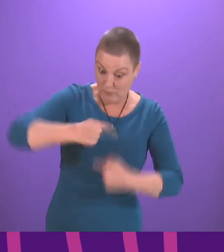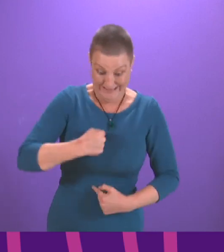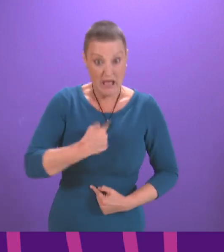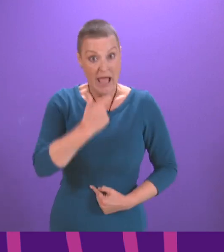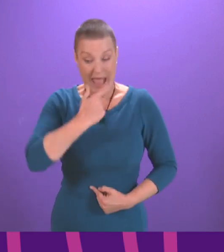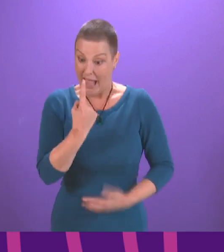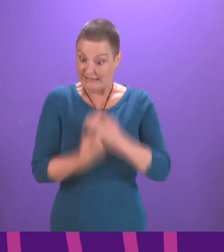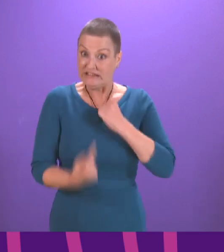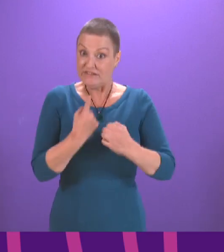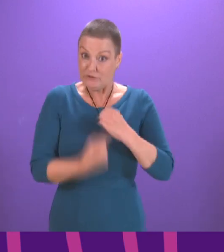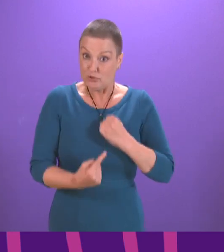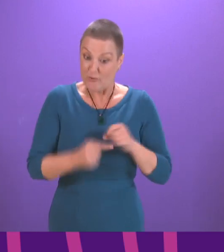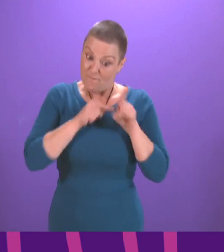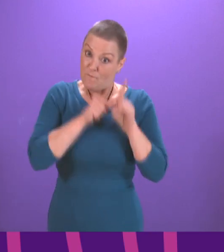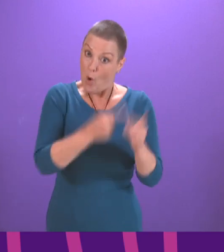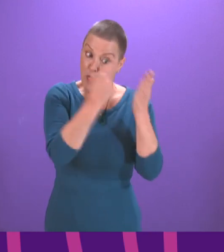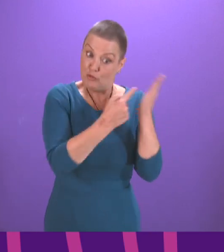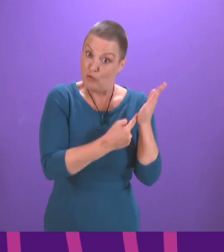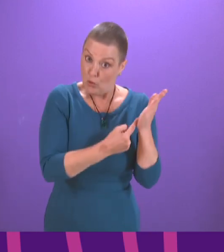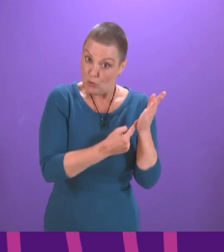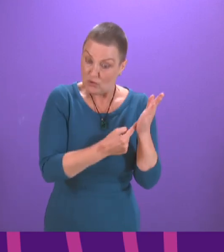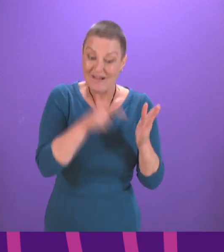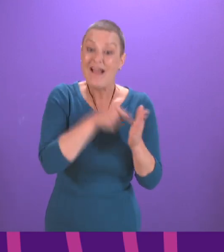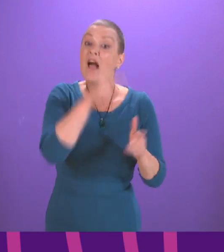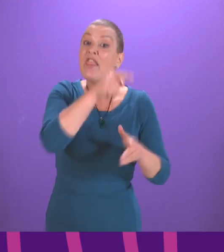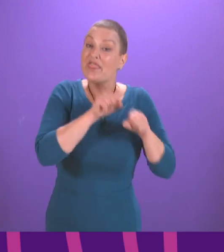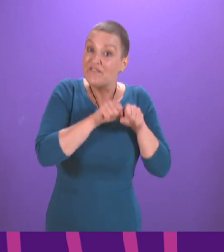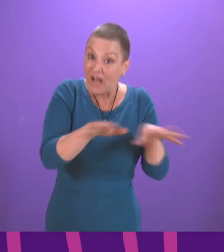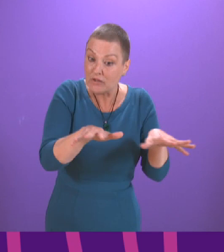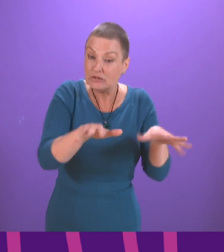virus under control, the quicker we can start to restore normality. That has to be the key